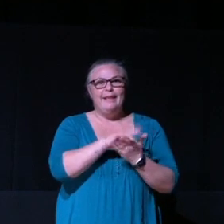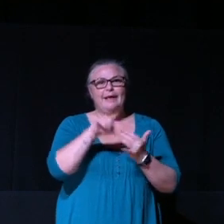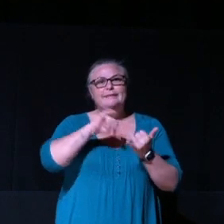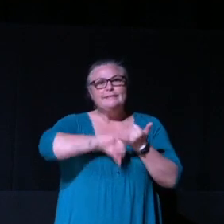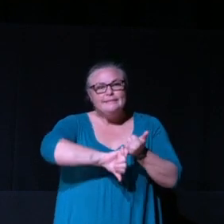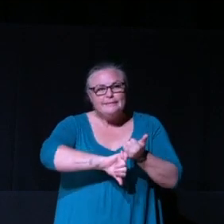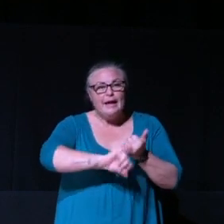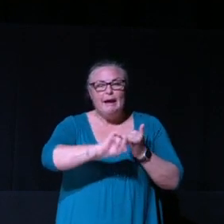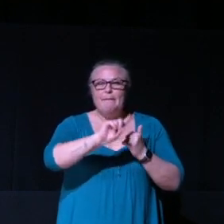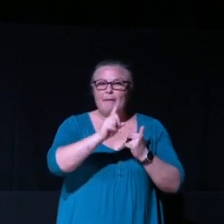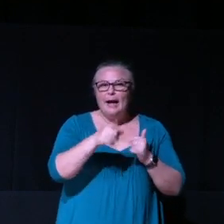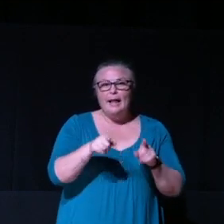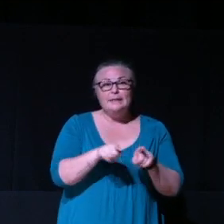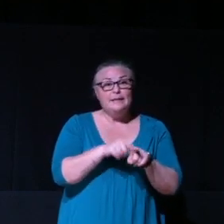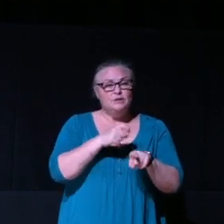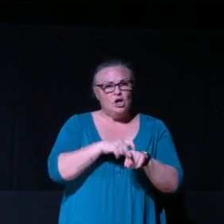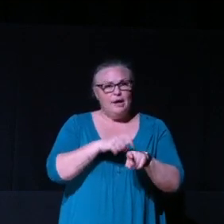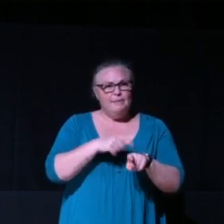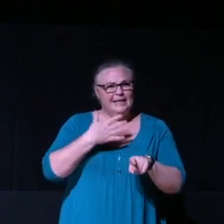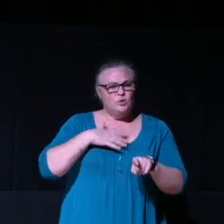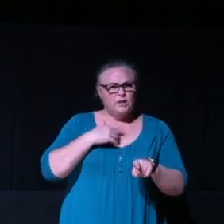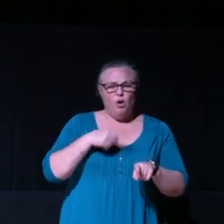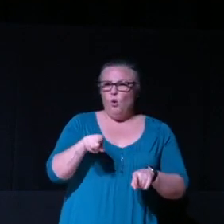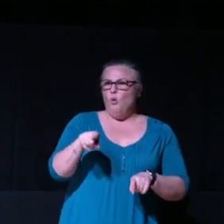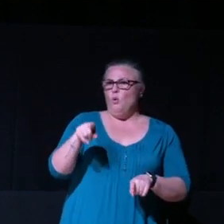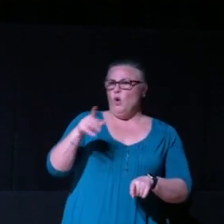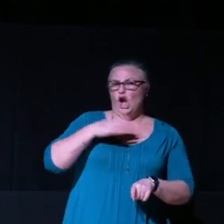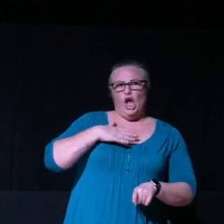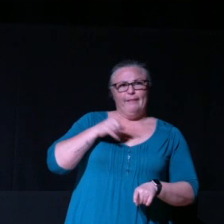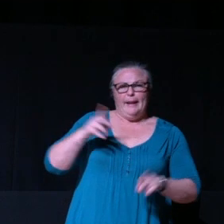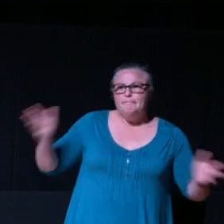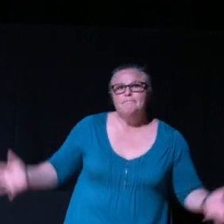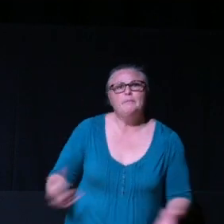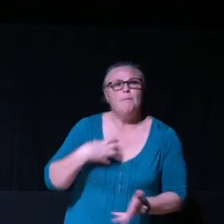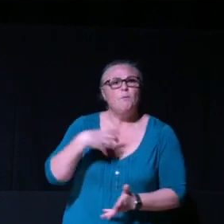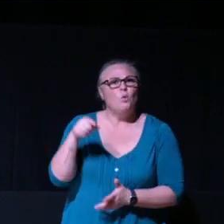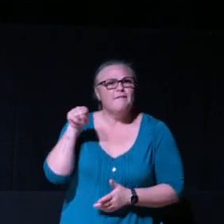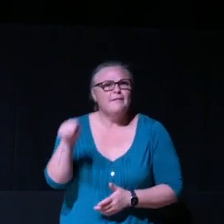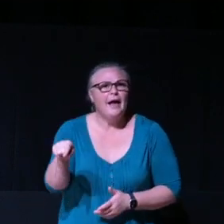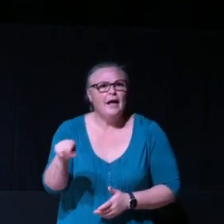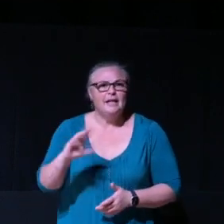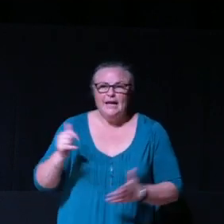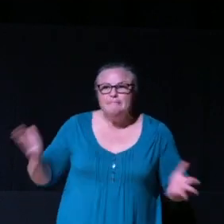the things that we like and the people that we support and kind of pushing towards positive change. And I think that's certainly